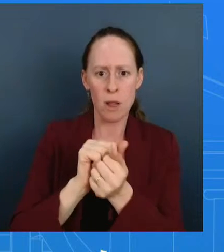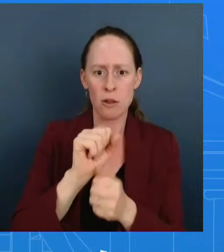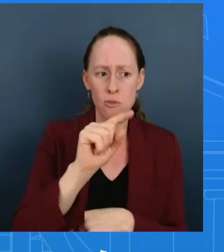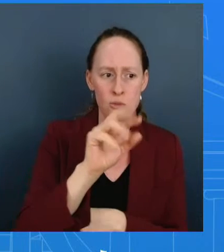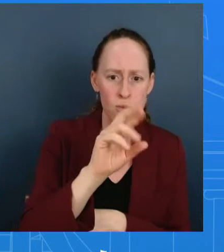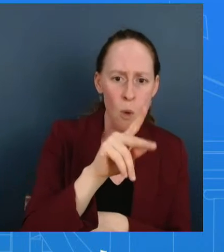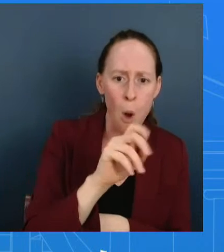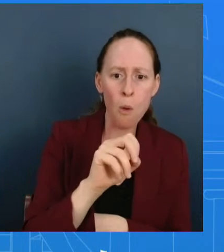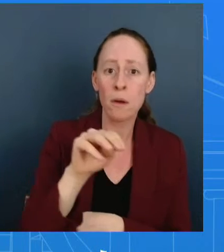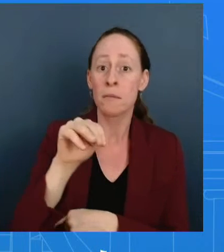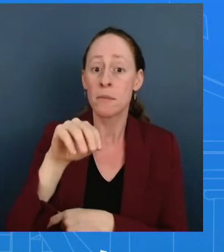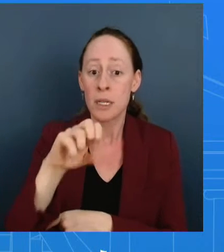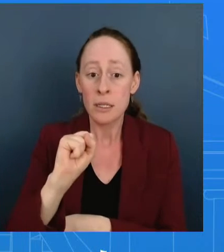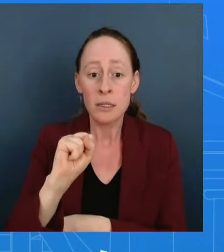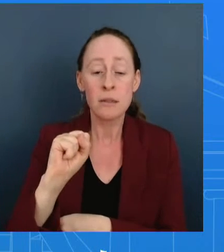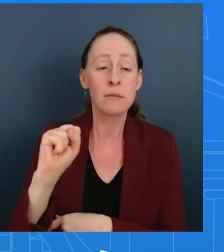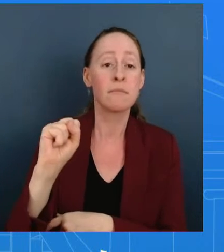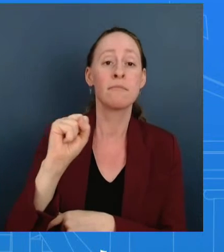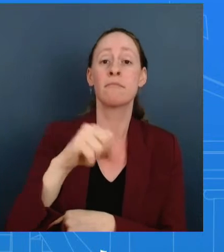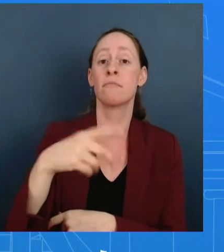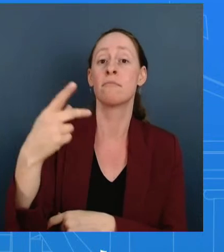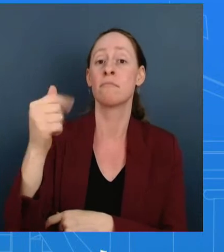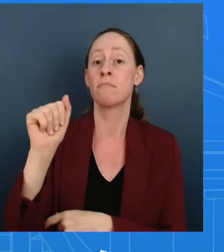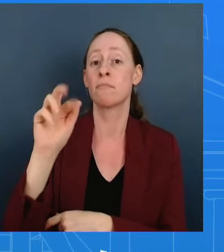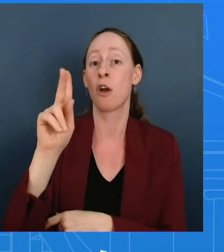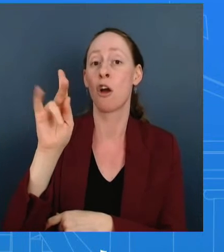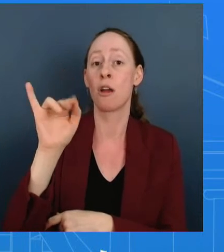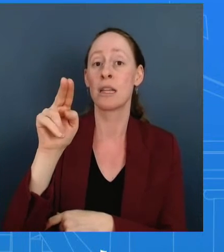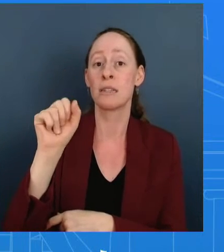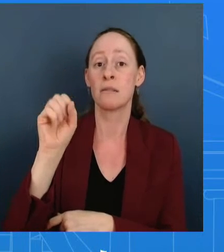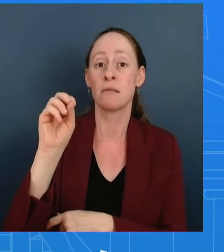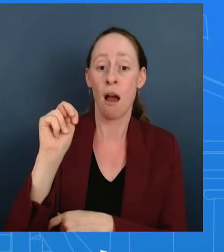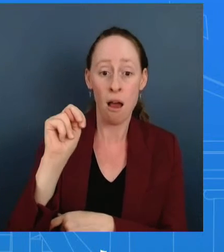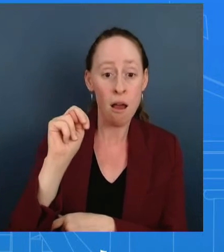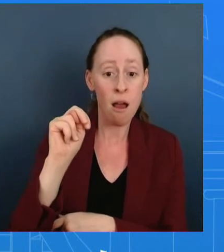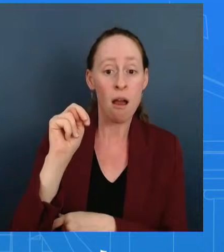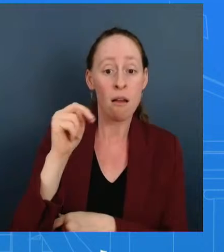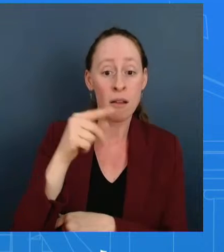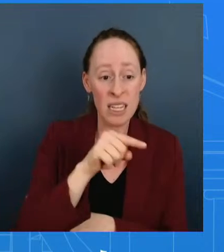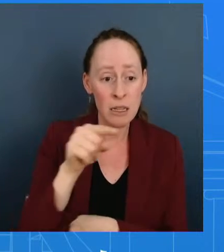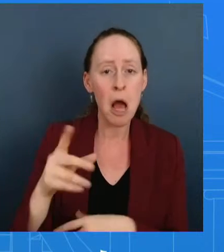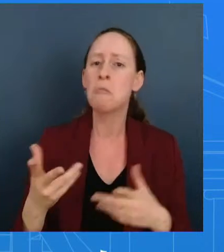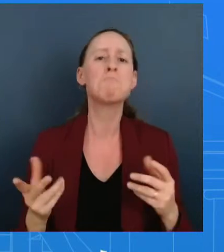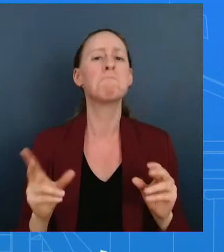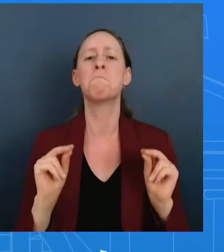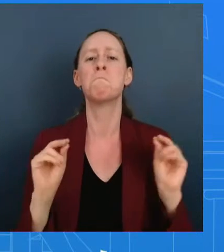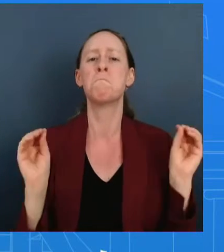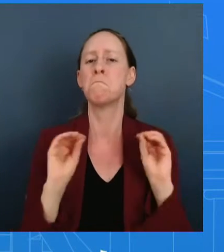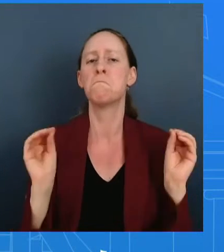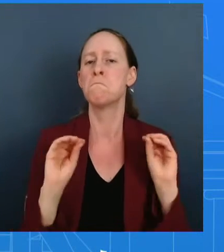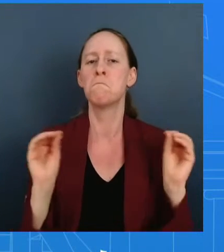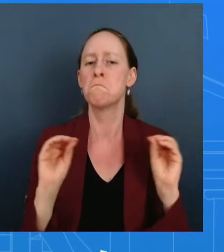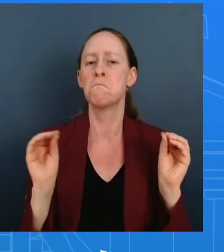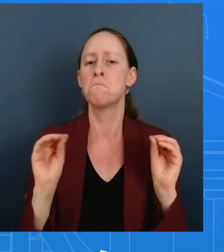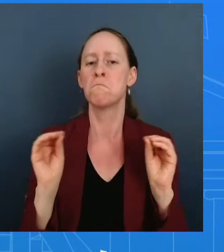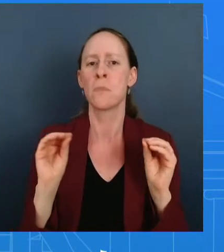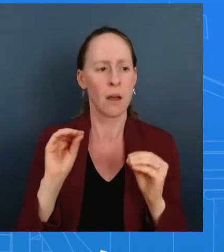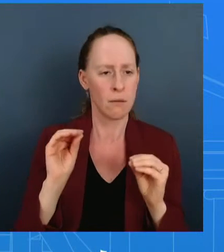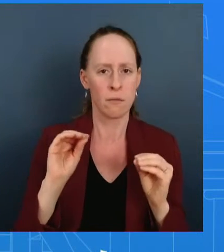That is from -- that is from February. That is coming from February. That is what the medical unit -- the m- -- the president's doctor shared.